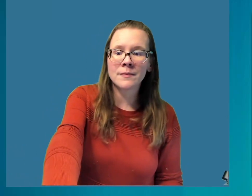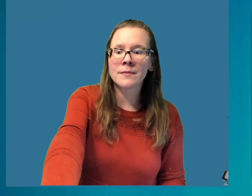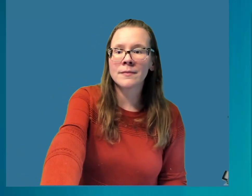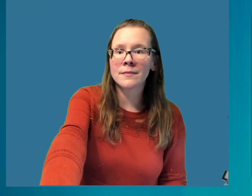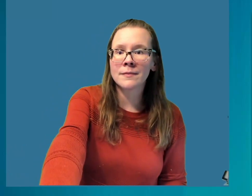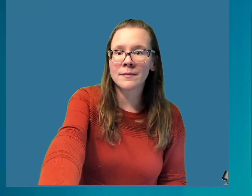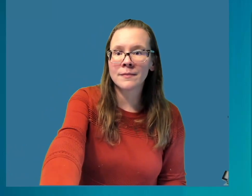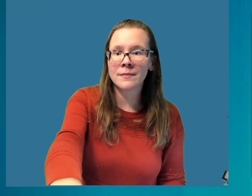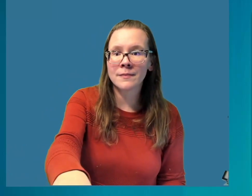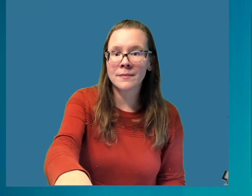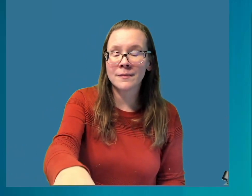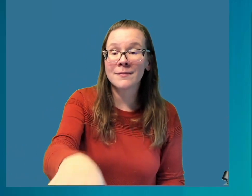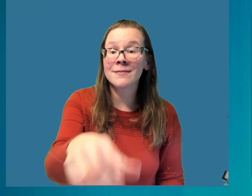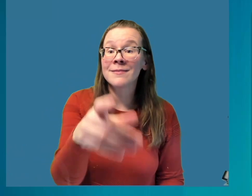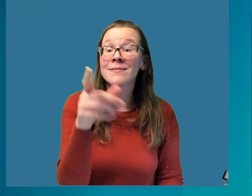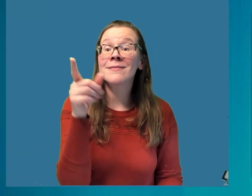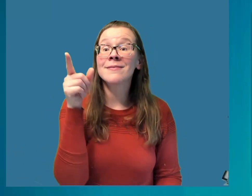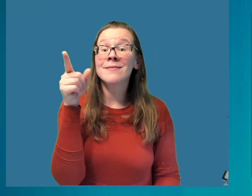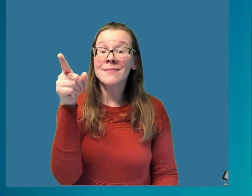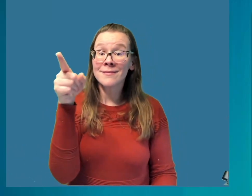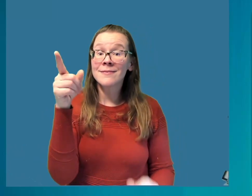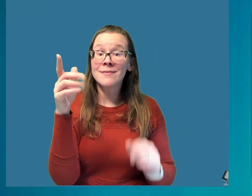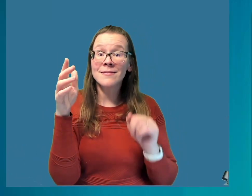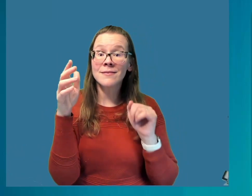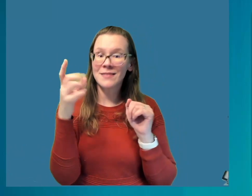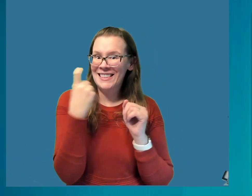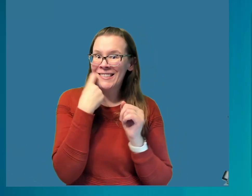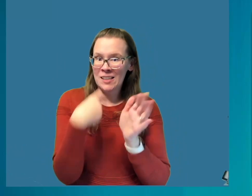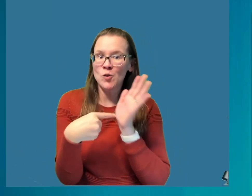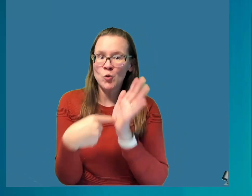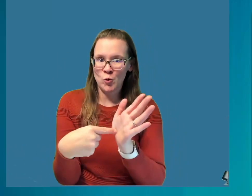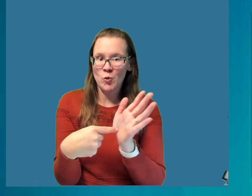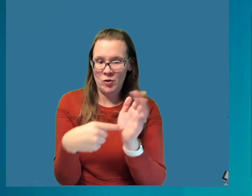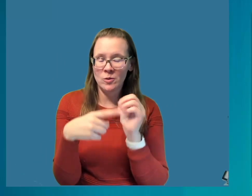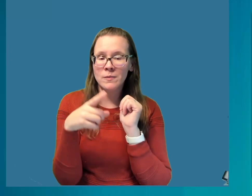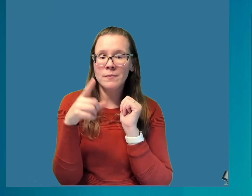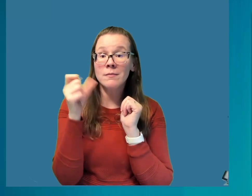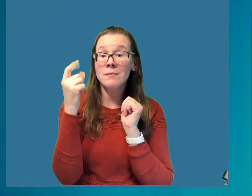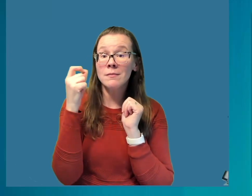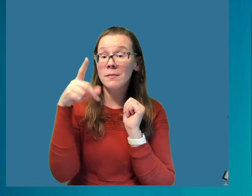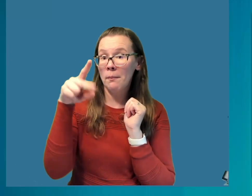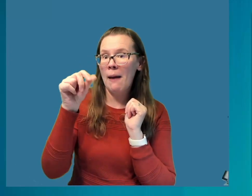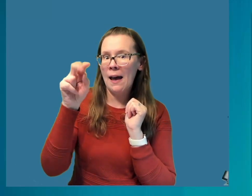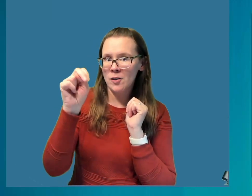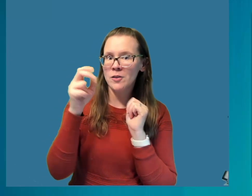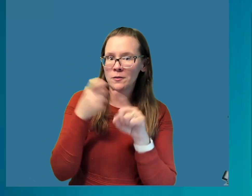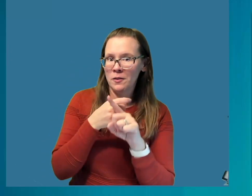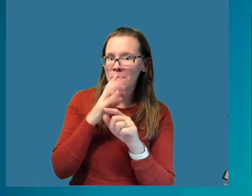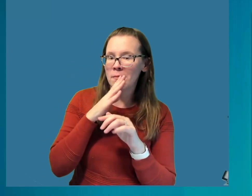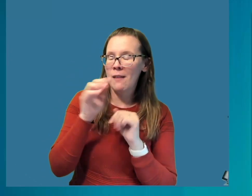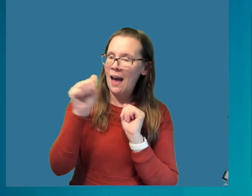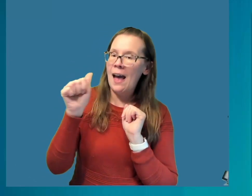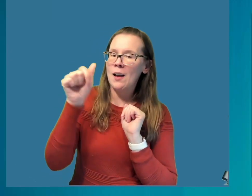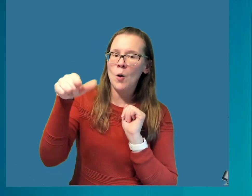And and then this is the one that I already showed you that is a pattern